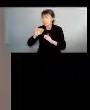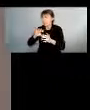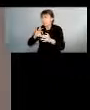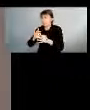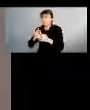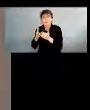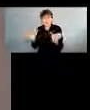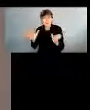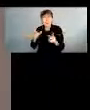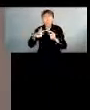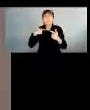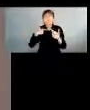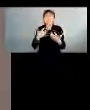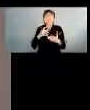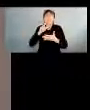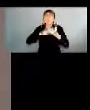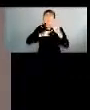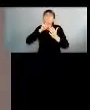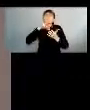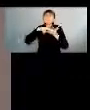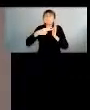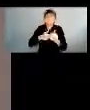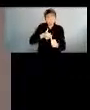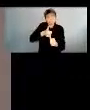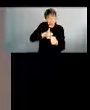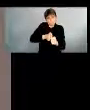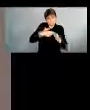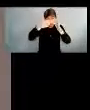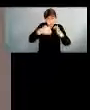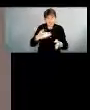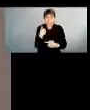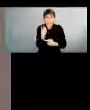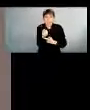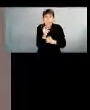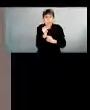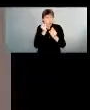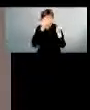to say what community means to them, and how they think about how their art contributes